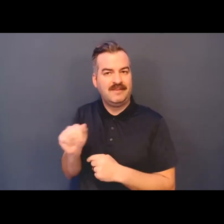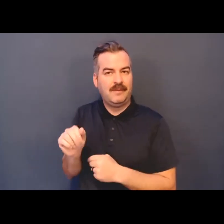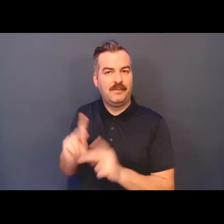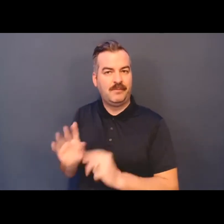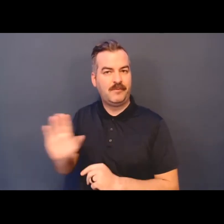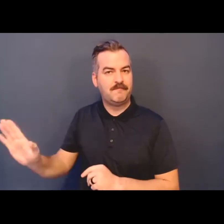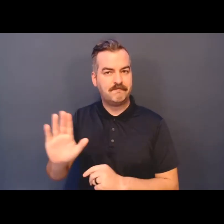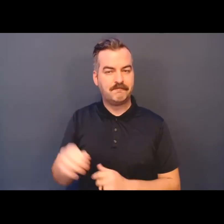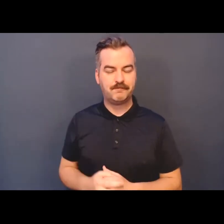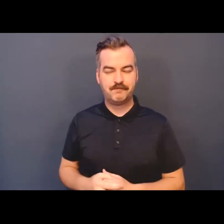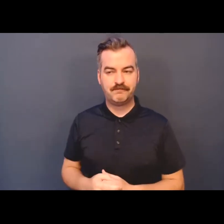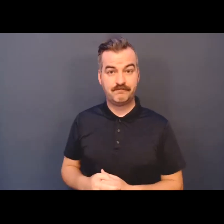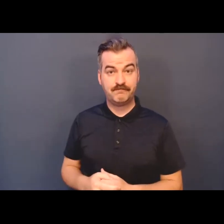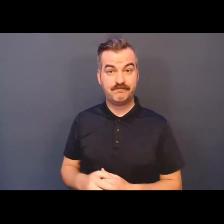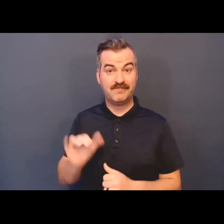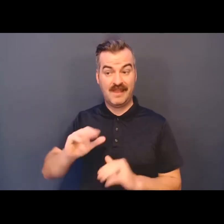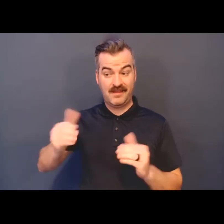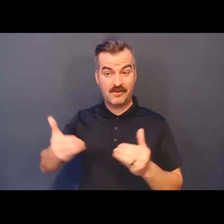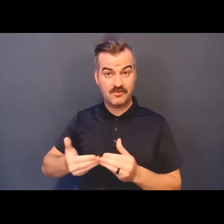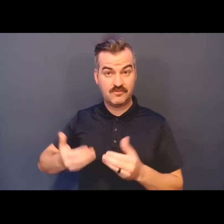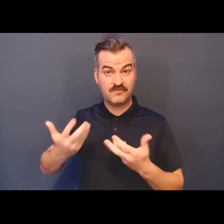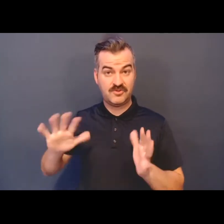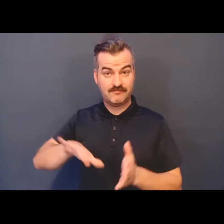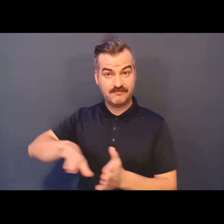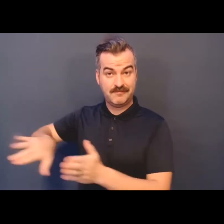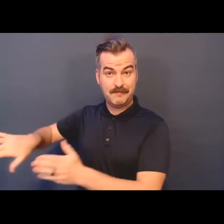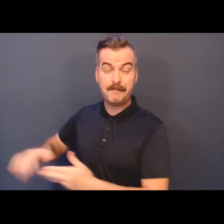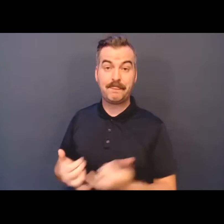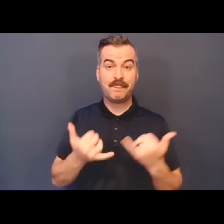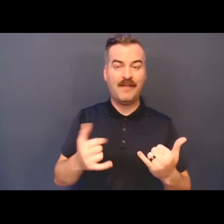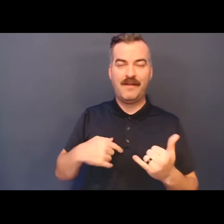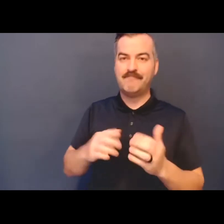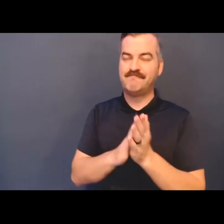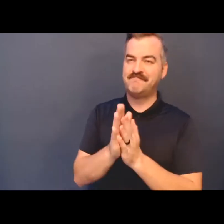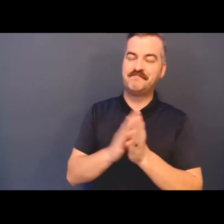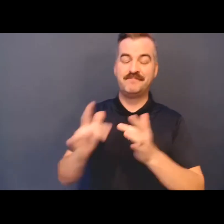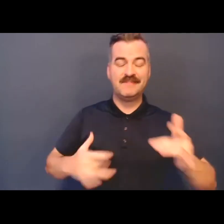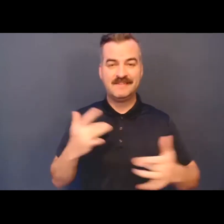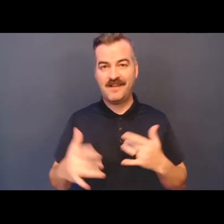introductory material being completed. 15:07:24 I am super excited to introduce our